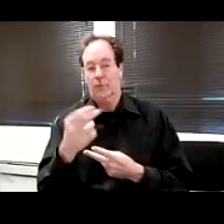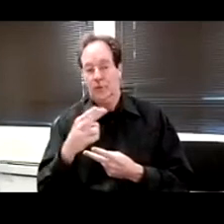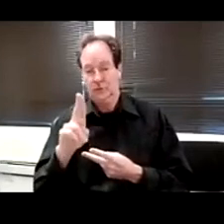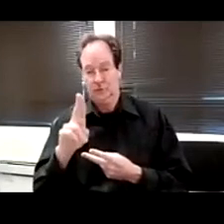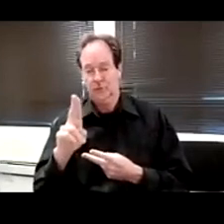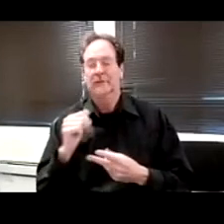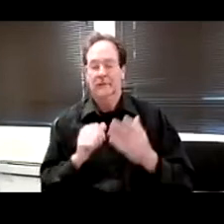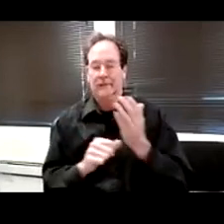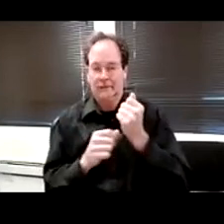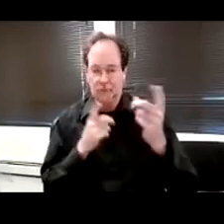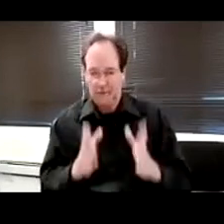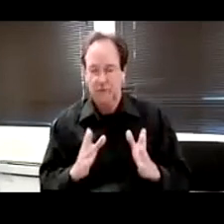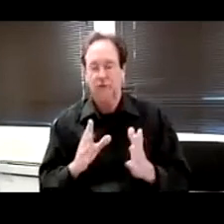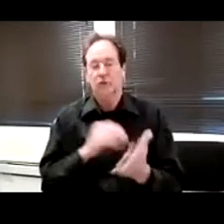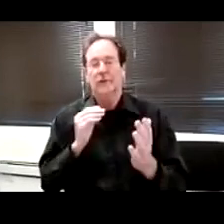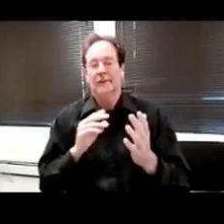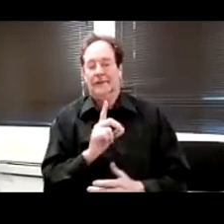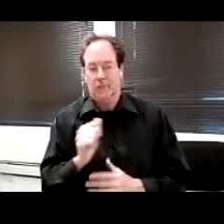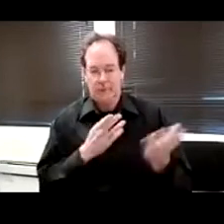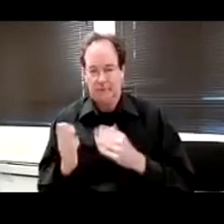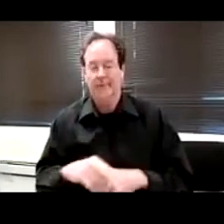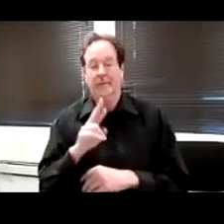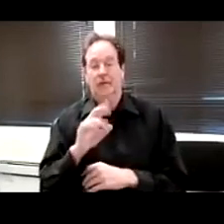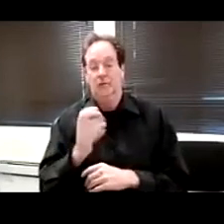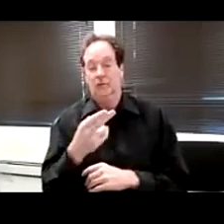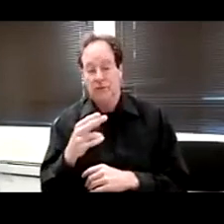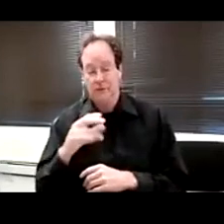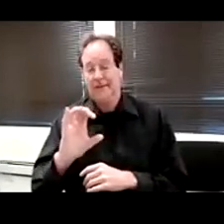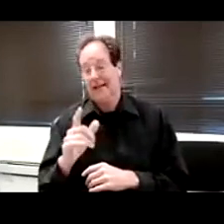Ike Brochu, the Assistant Director of Student Disability